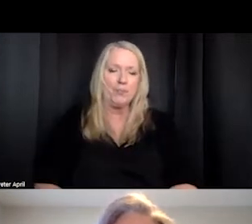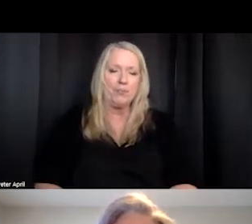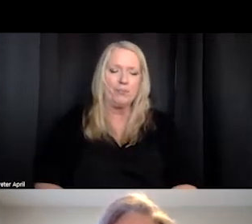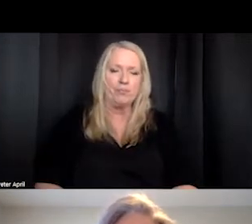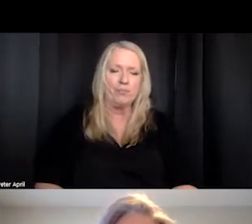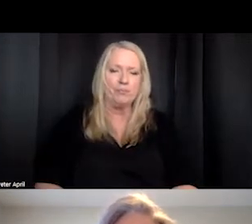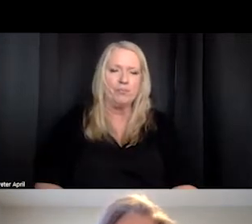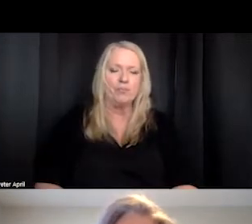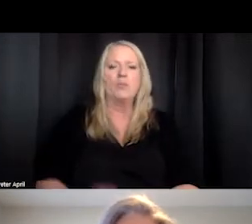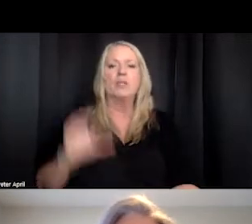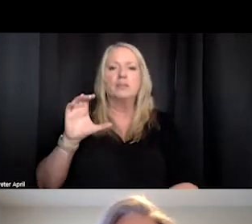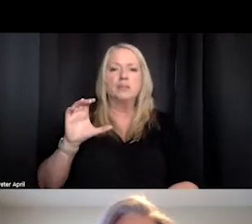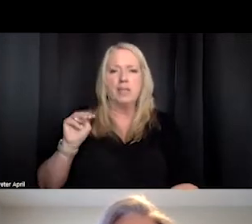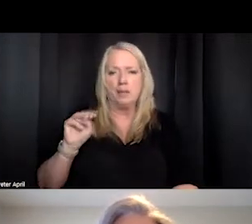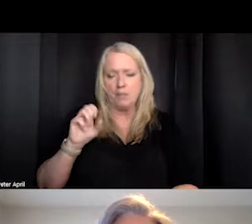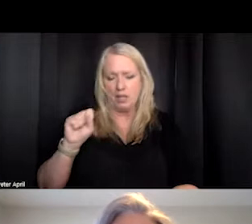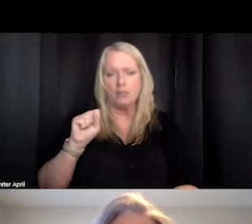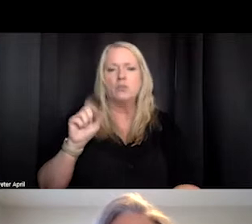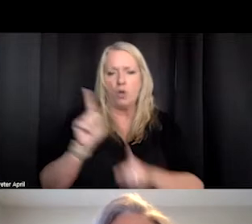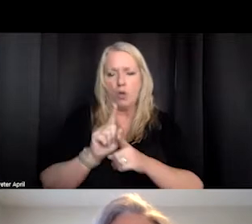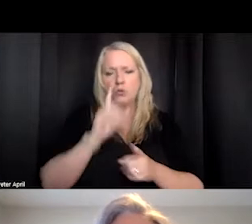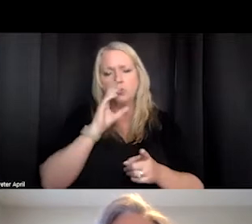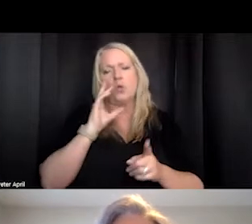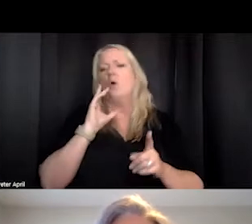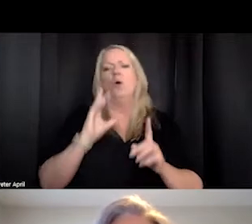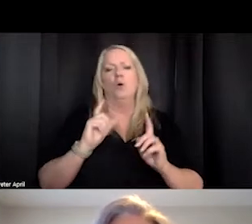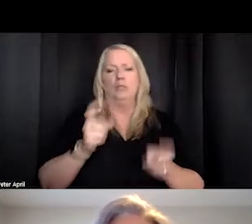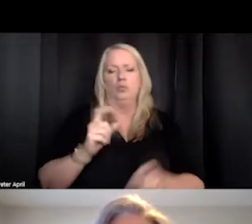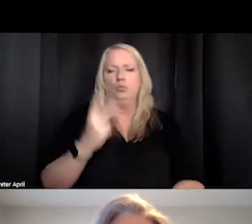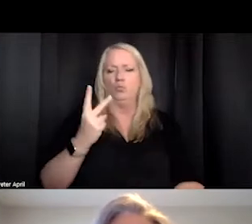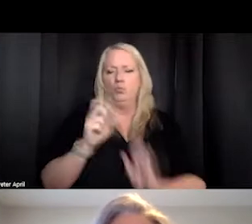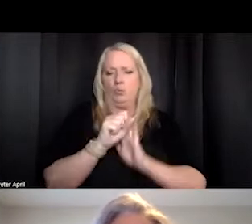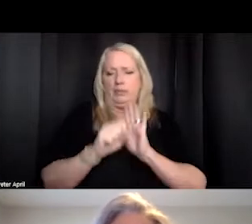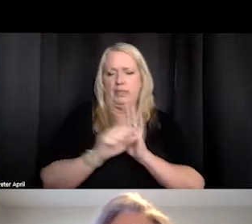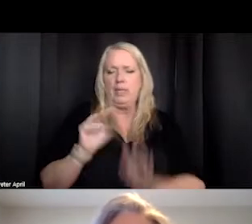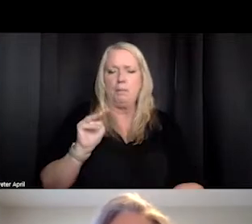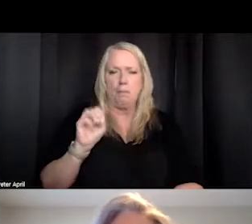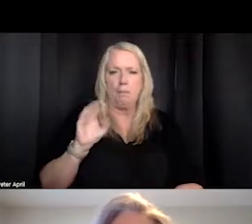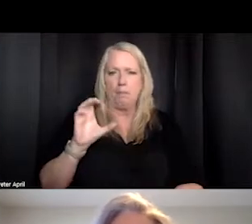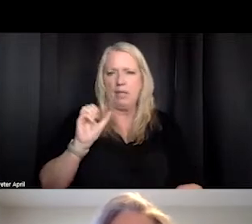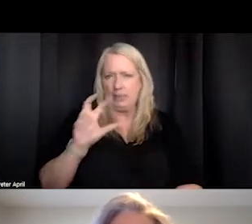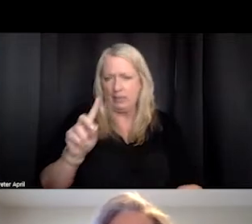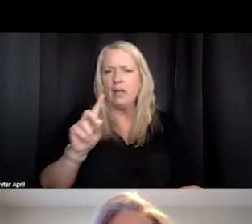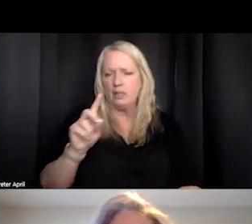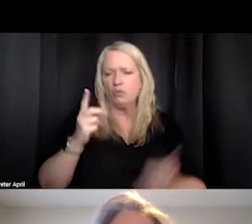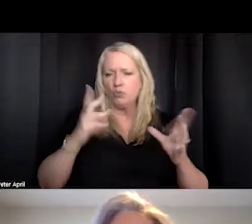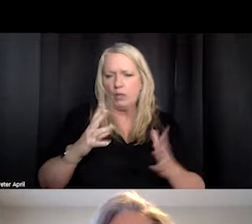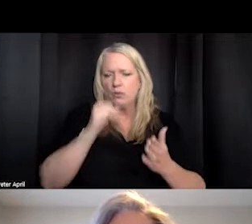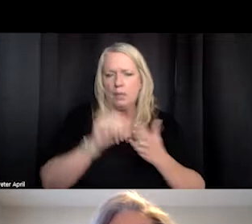CMS ISSUED, TWO STATE MEDICAID DIRECTOR LETTERS ON, ON OPPORTUNITIES. TO EXPAND